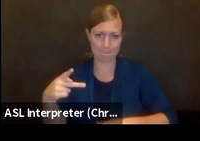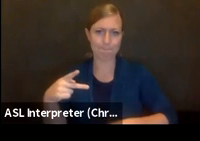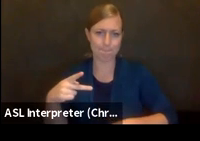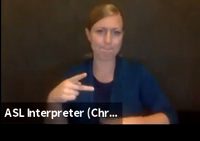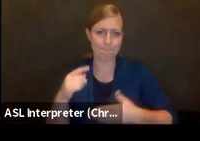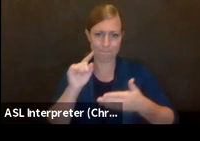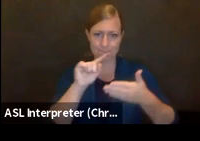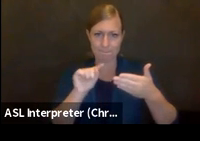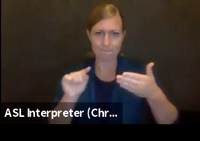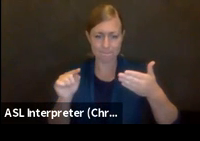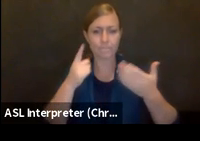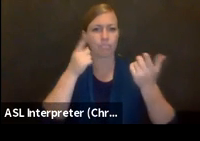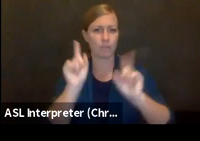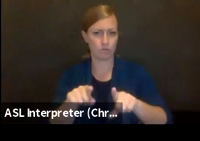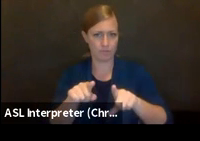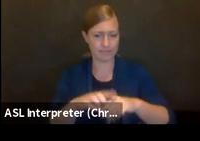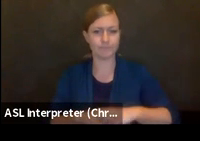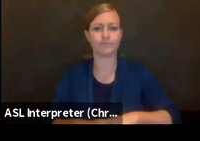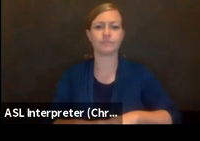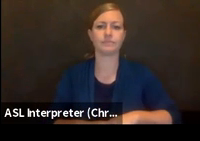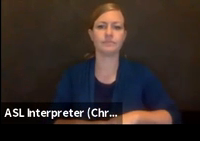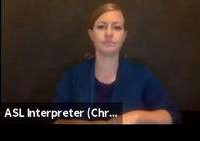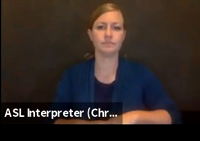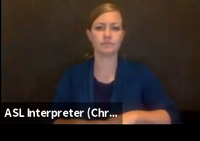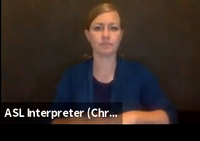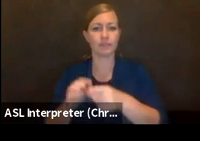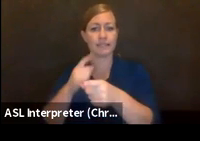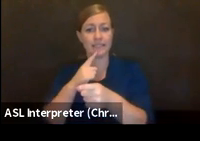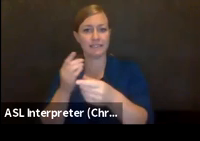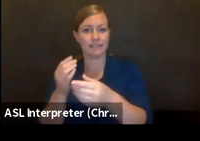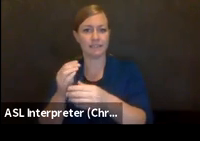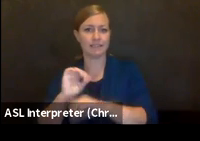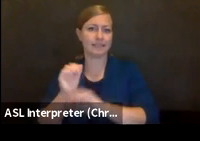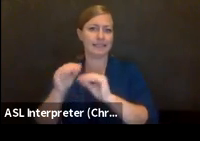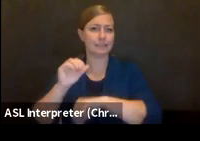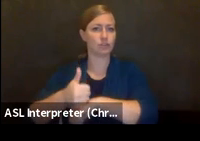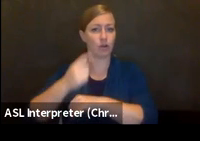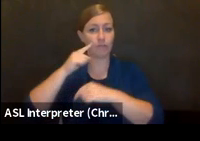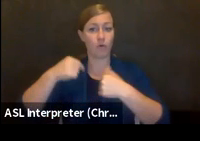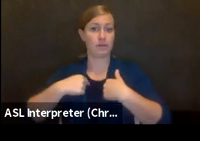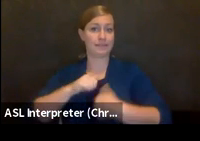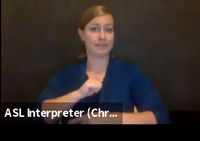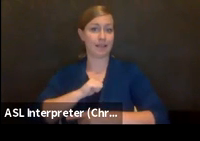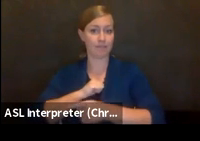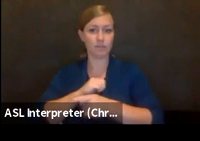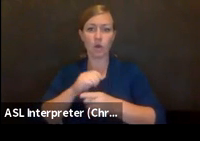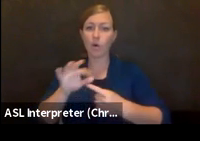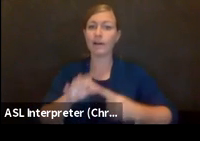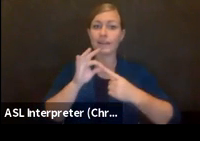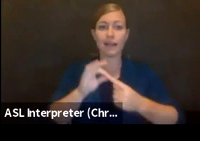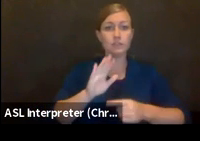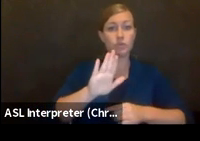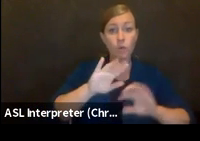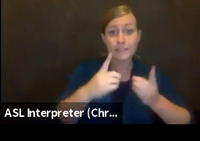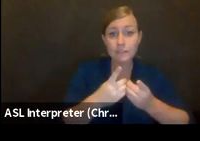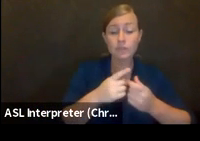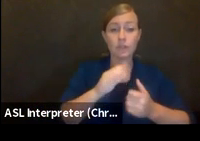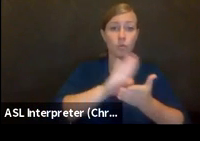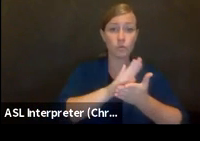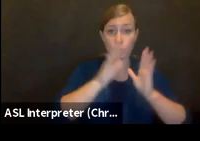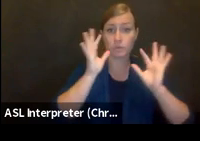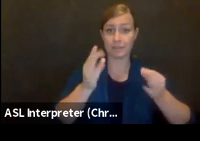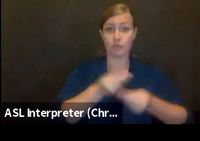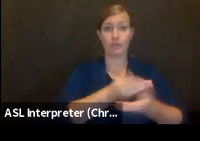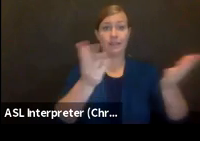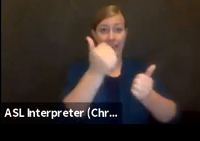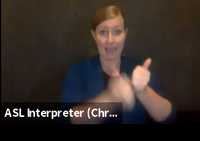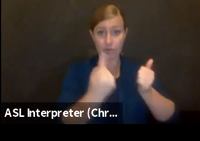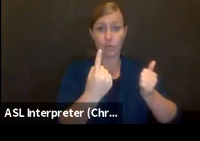ESD 189 - Amy Colburn: And then you'll agree and you just want to install it for yourself. So unless it's something that the district or your school has decided to give everyone, you'll want to just install for yourself.